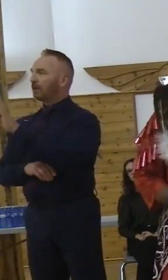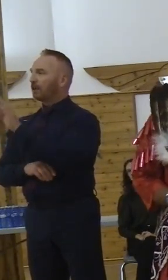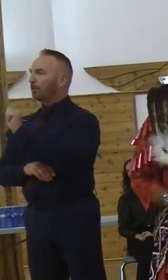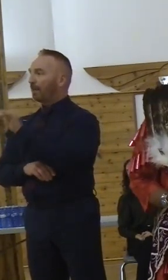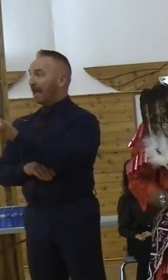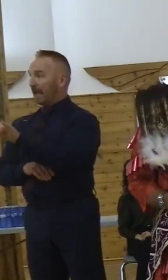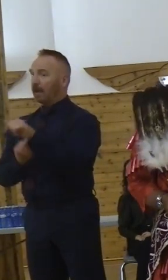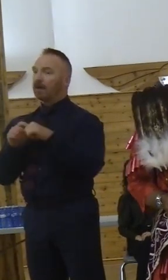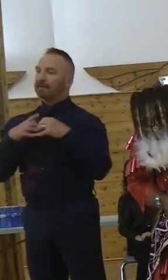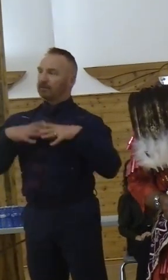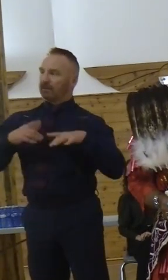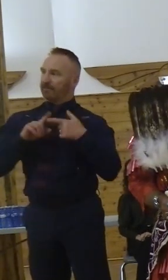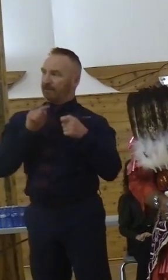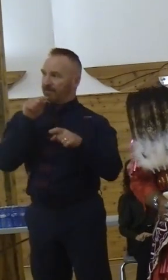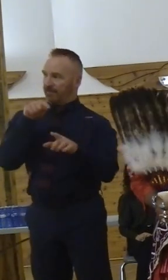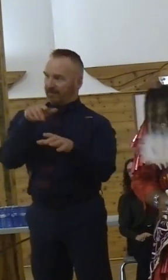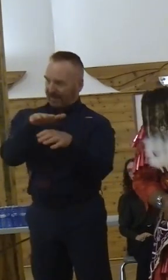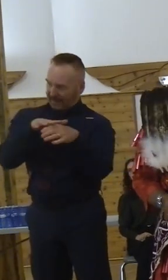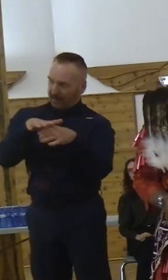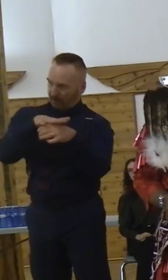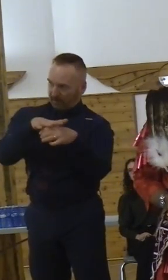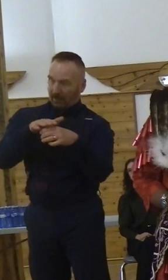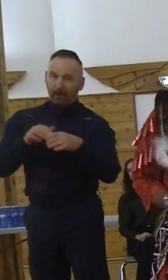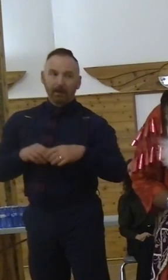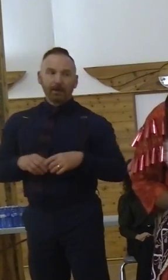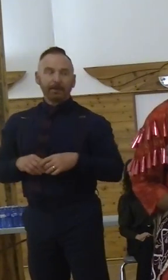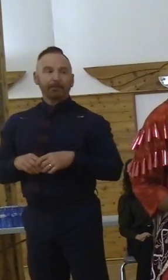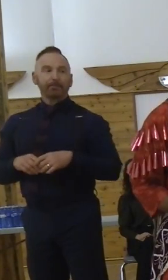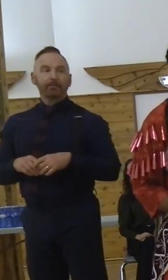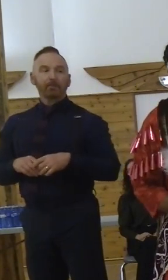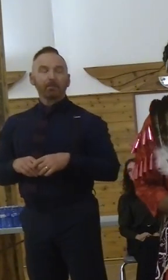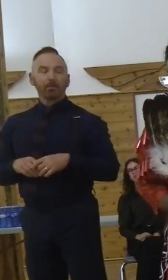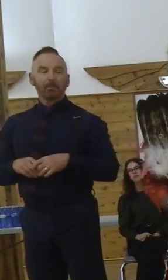And all jingle dress dancers were invited, not just myself.